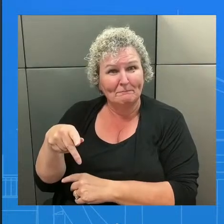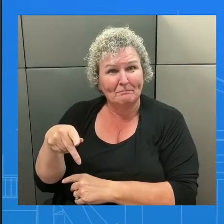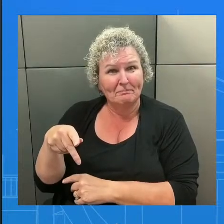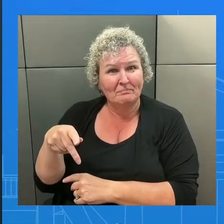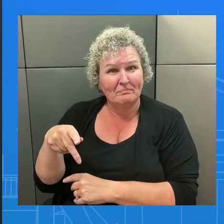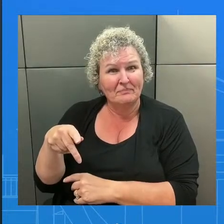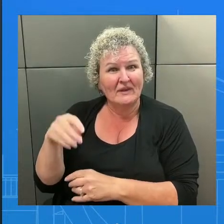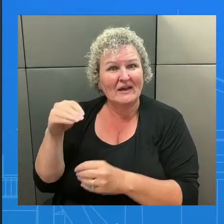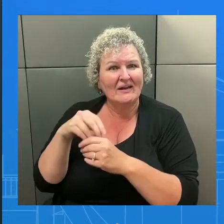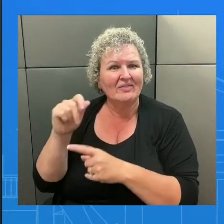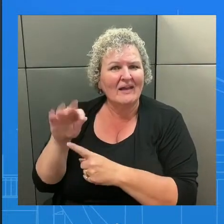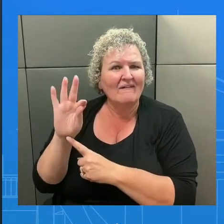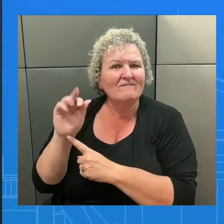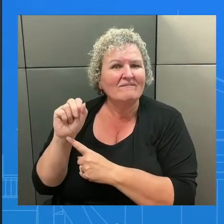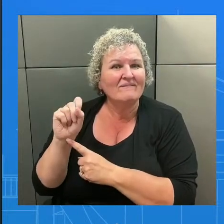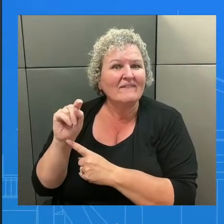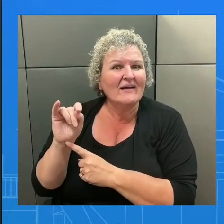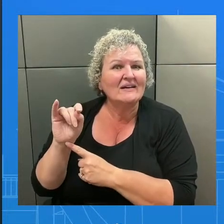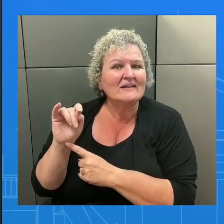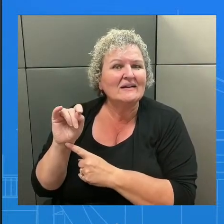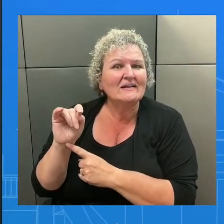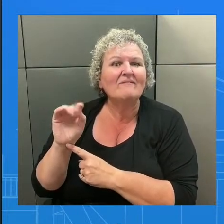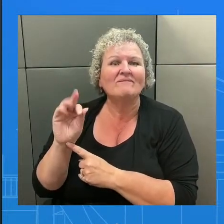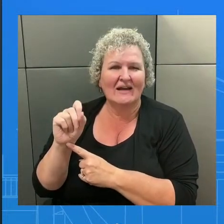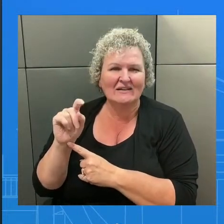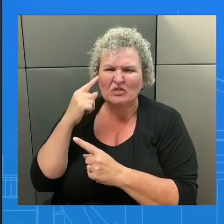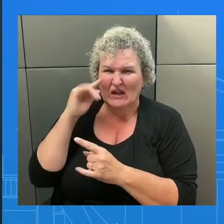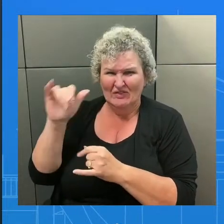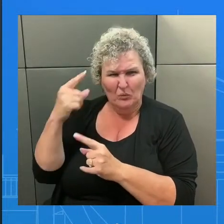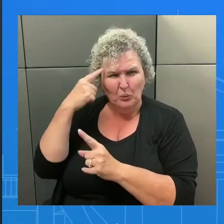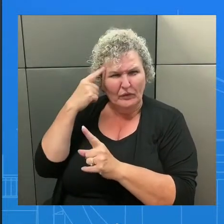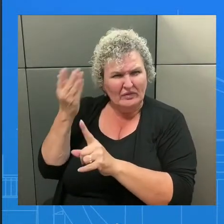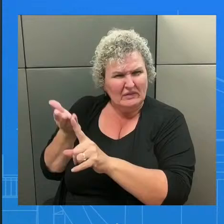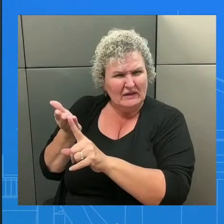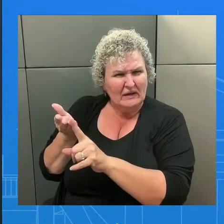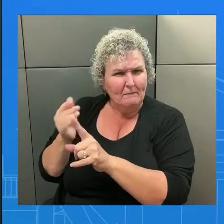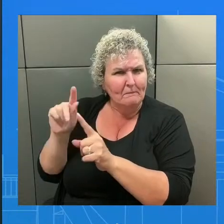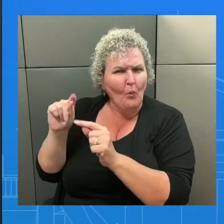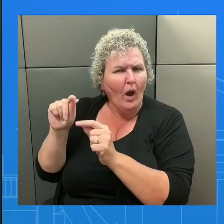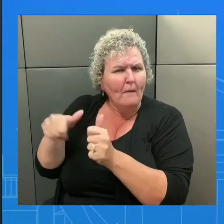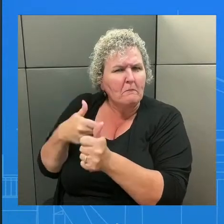Mr. Kirby: I'm not going to talk about that stuff. The Press: John, there -- there's concern among Democrats on the Hill